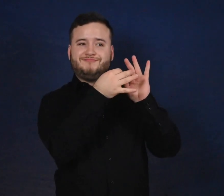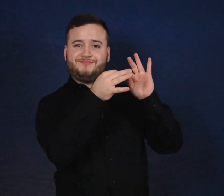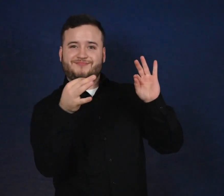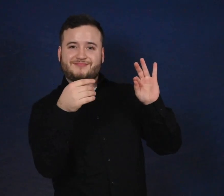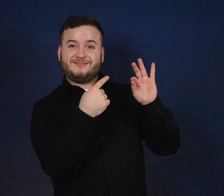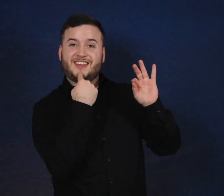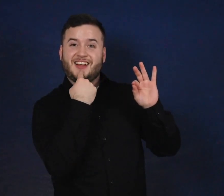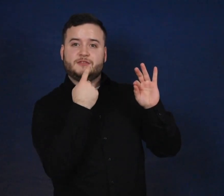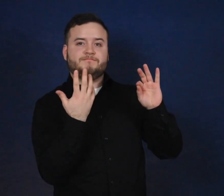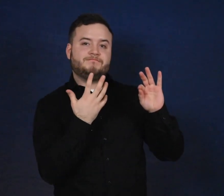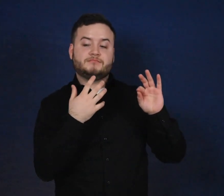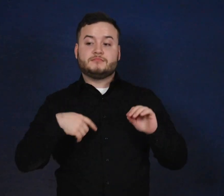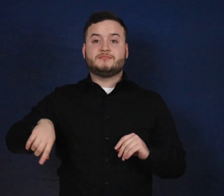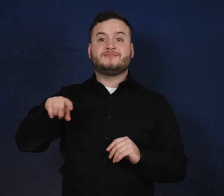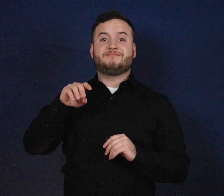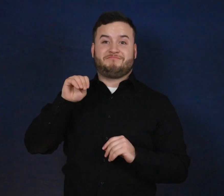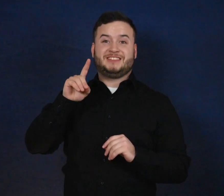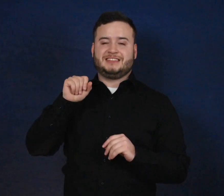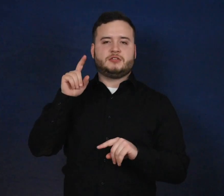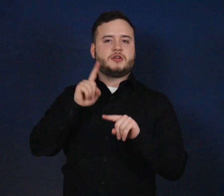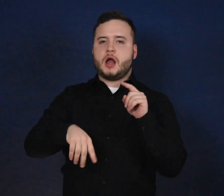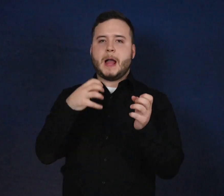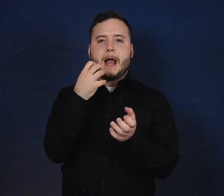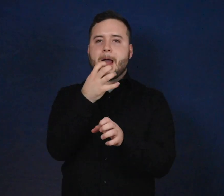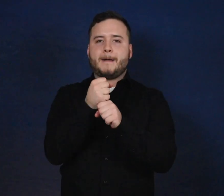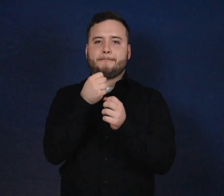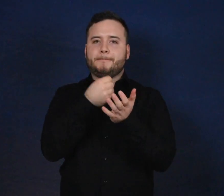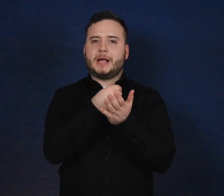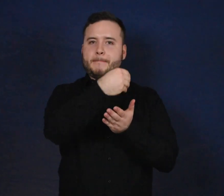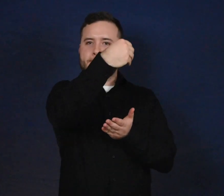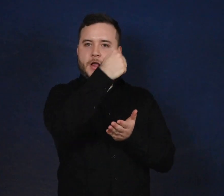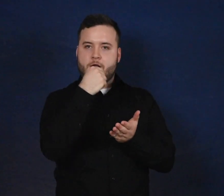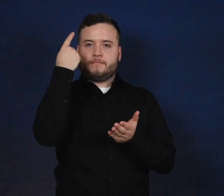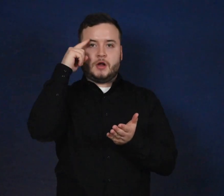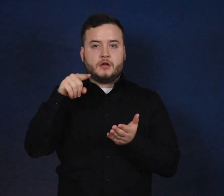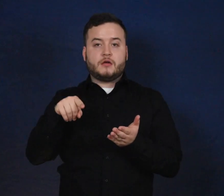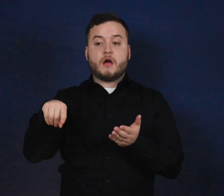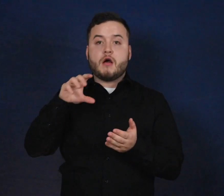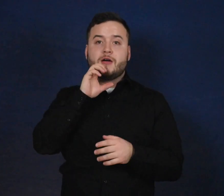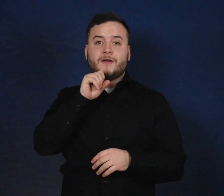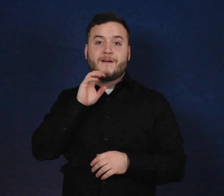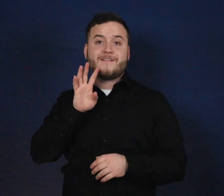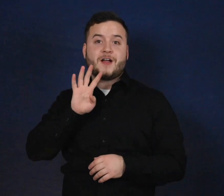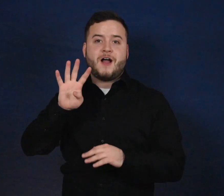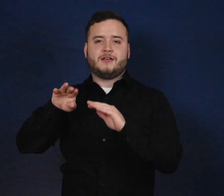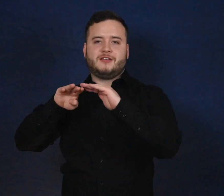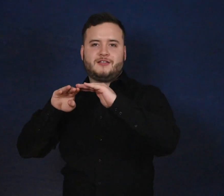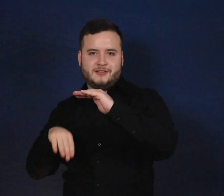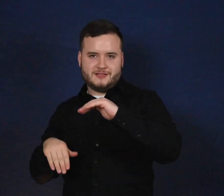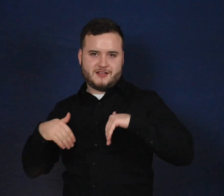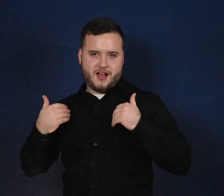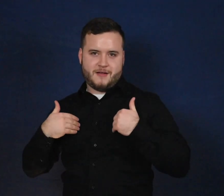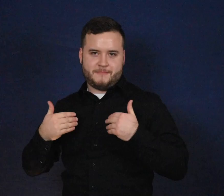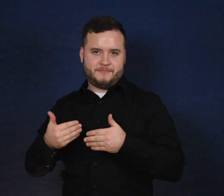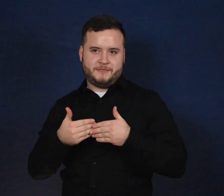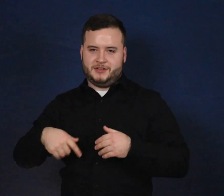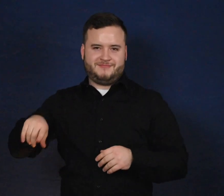is written, they are unable to get reimbursed for younger children.